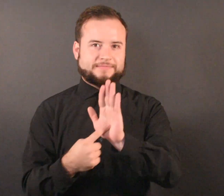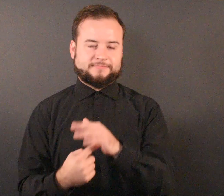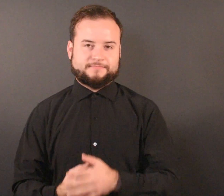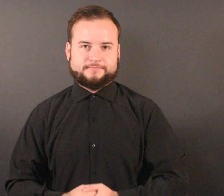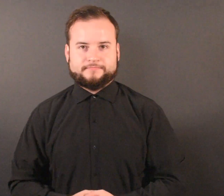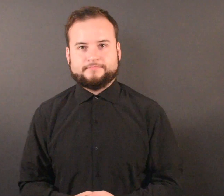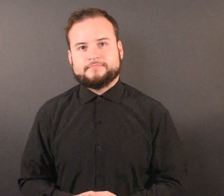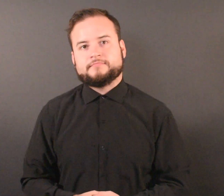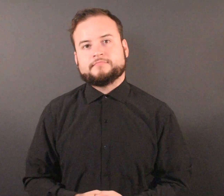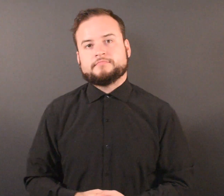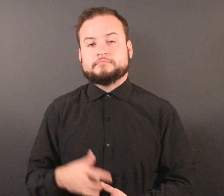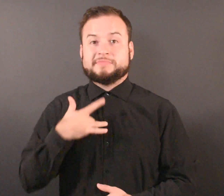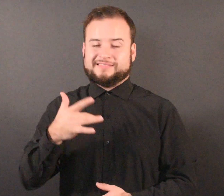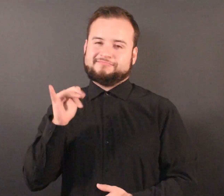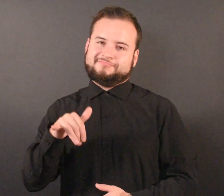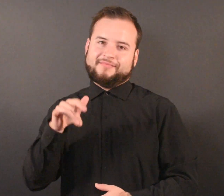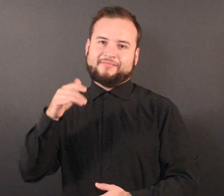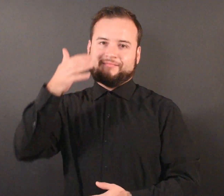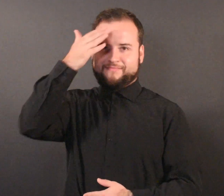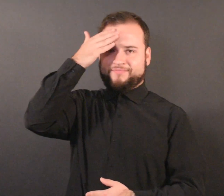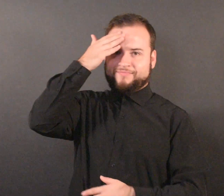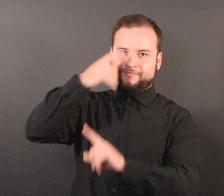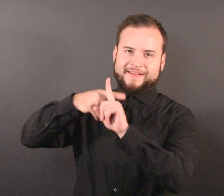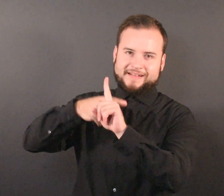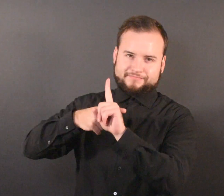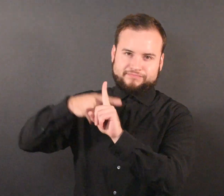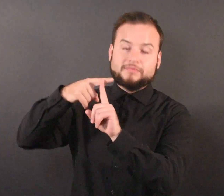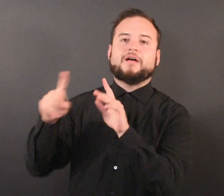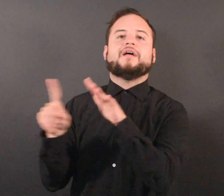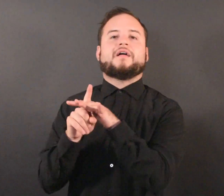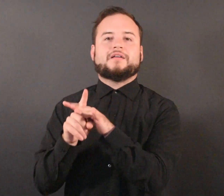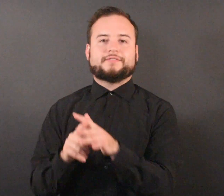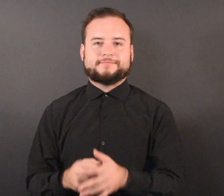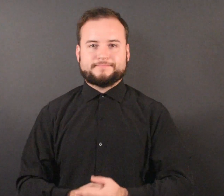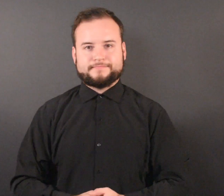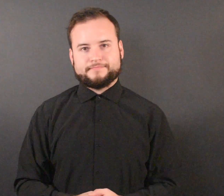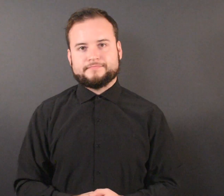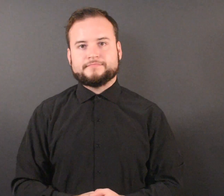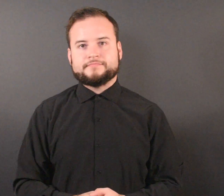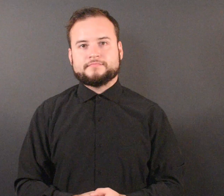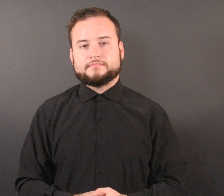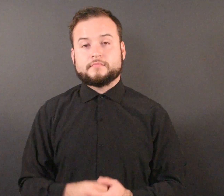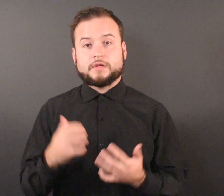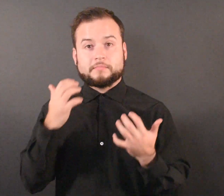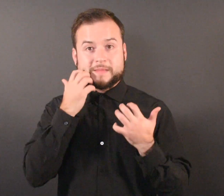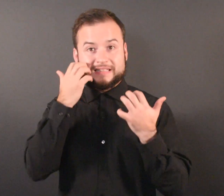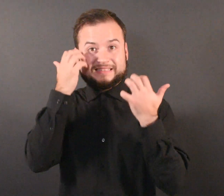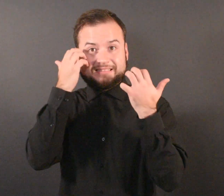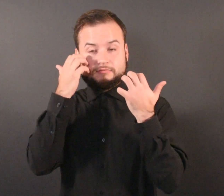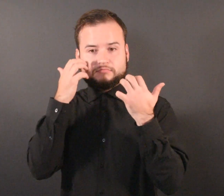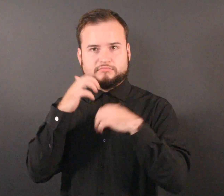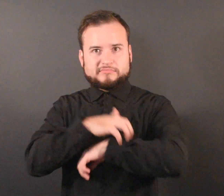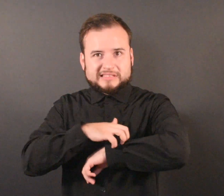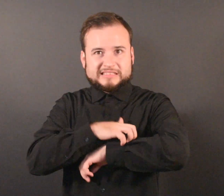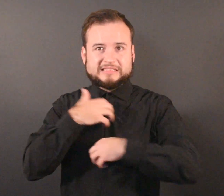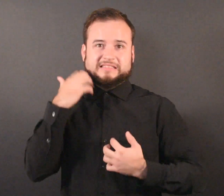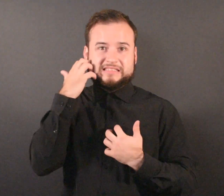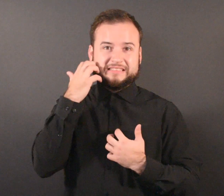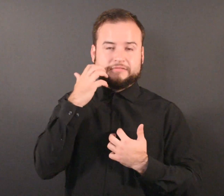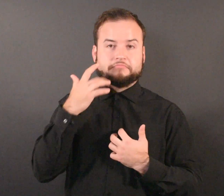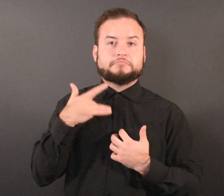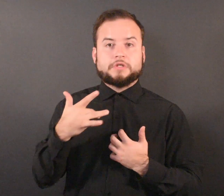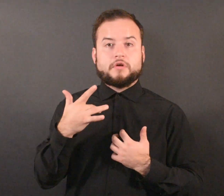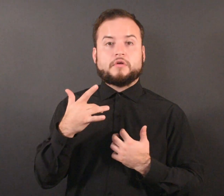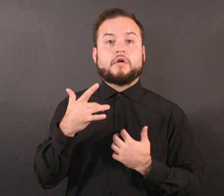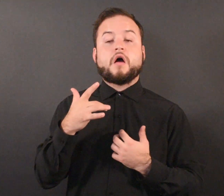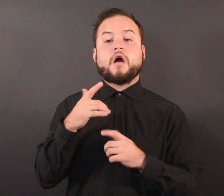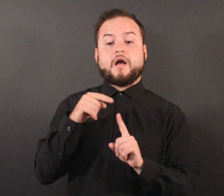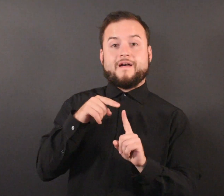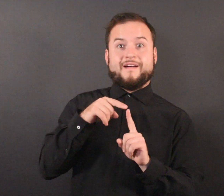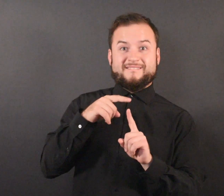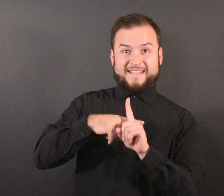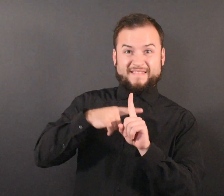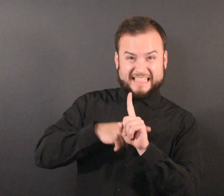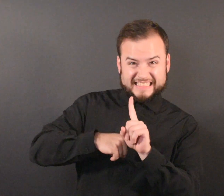which is usually fever. The measles rash usually appears two to three days after the fever begins.